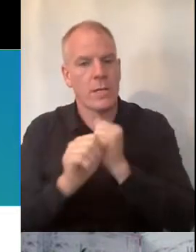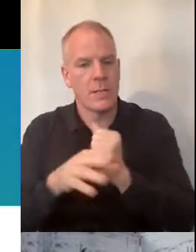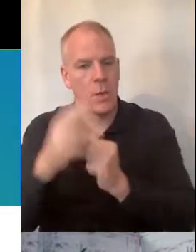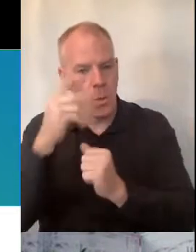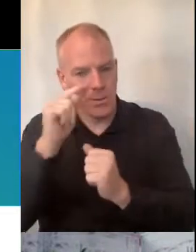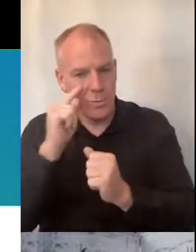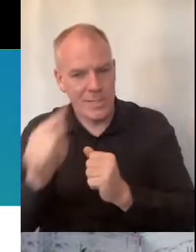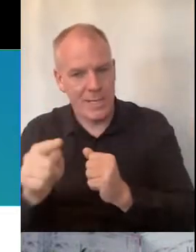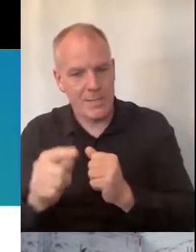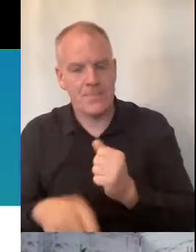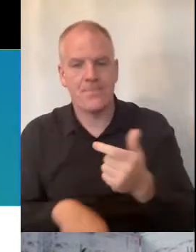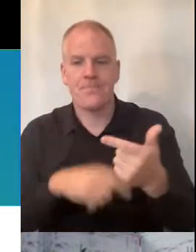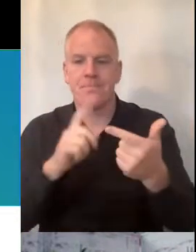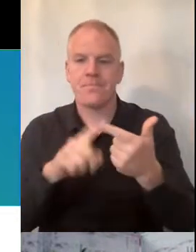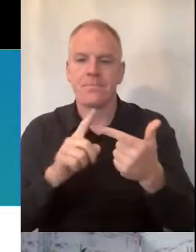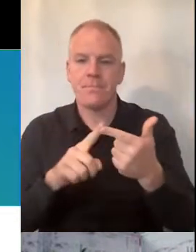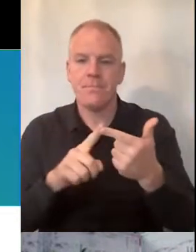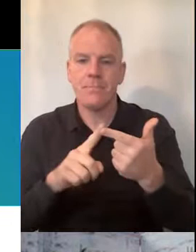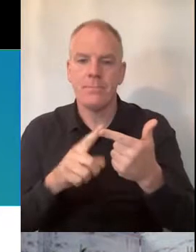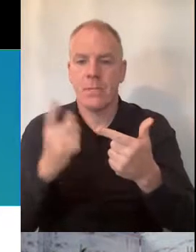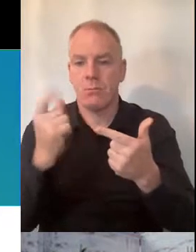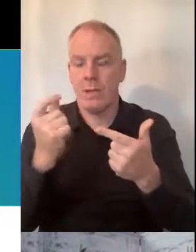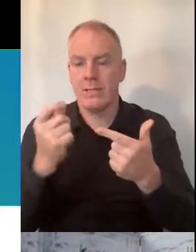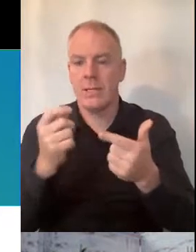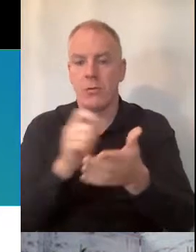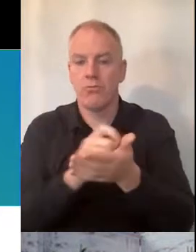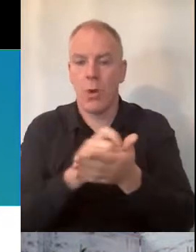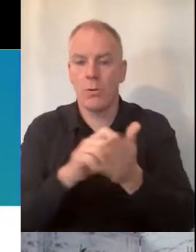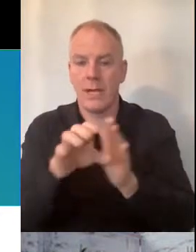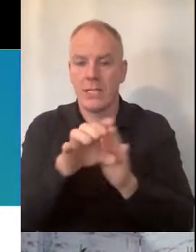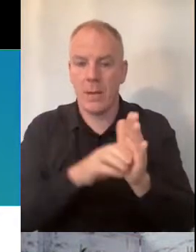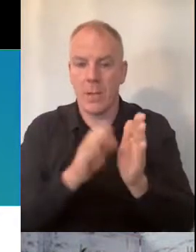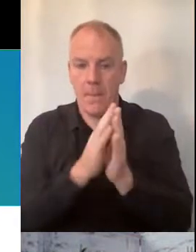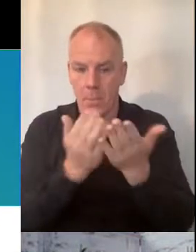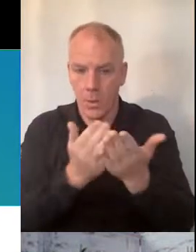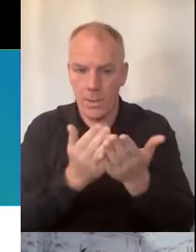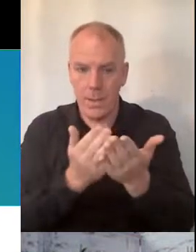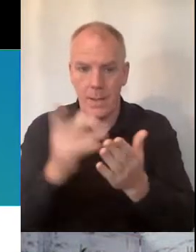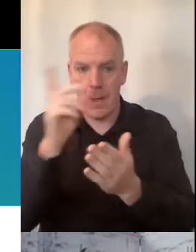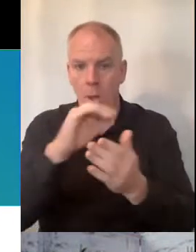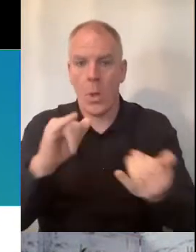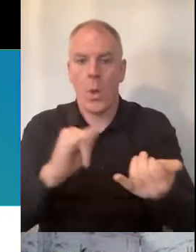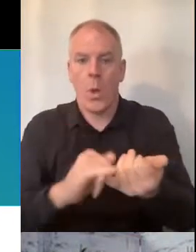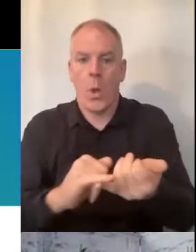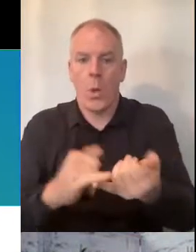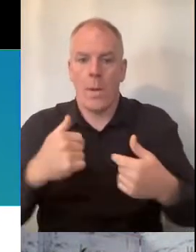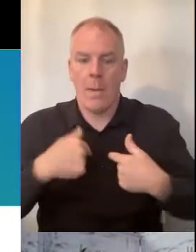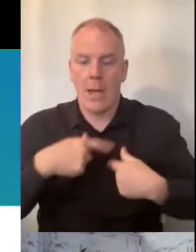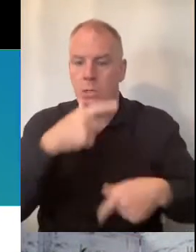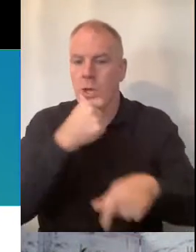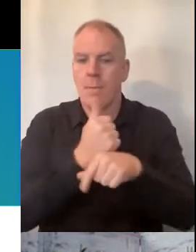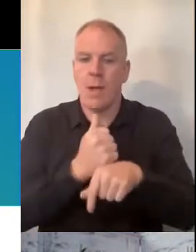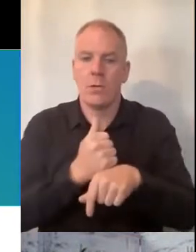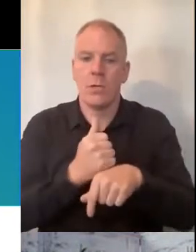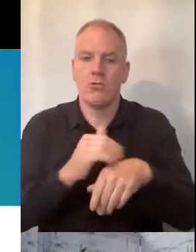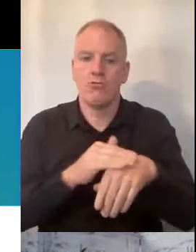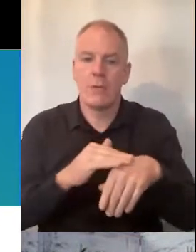We recently wrote a book chapter entitled Who Am I to Talk about race white allies universal design for learning